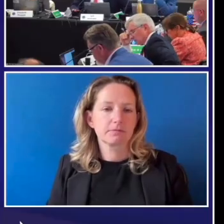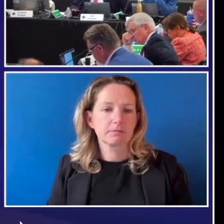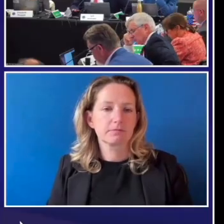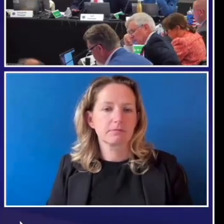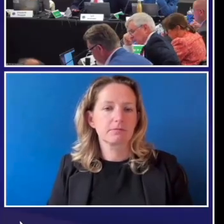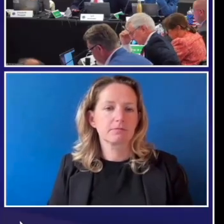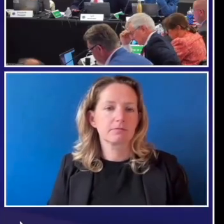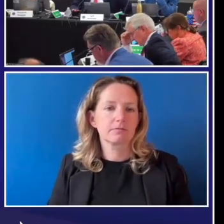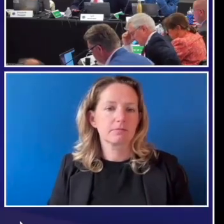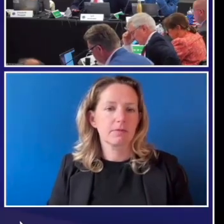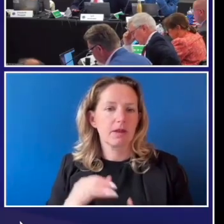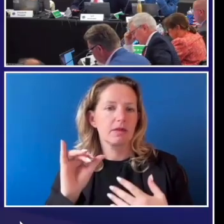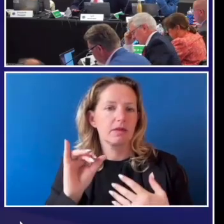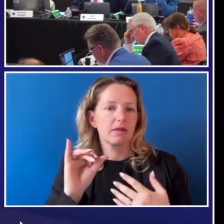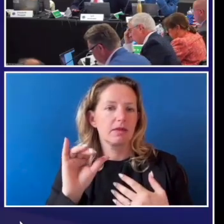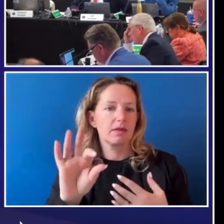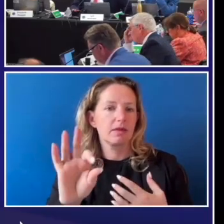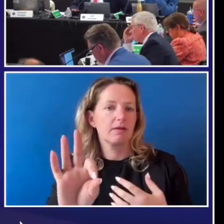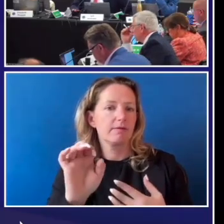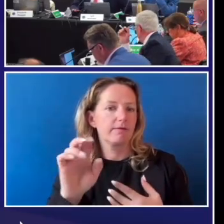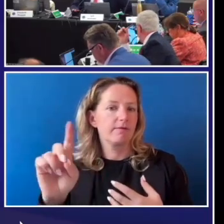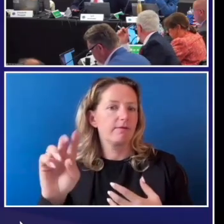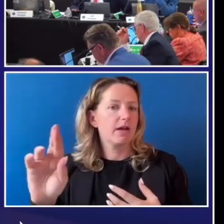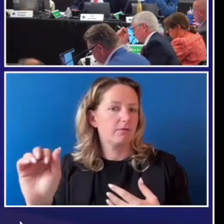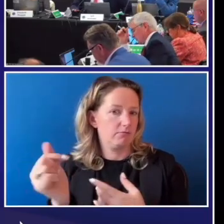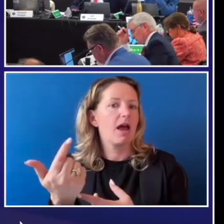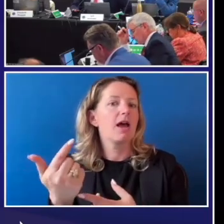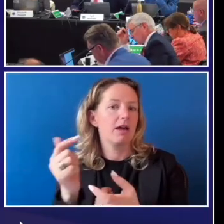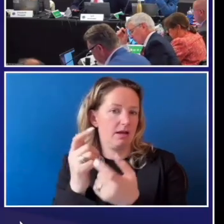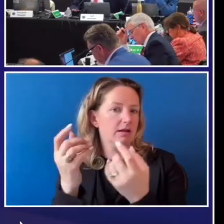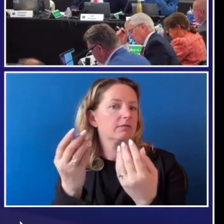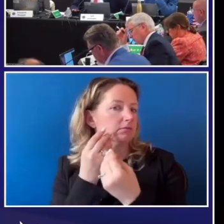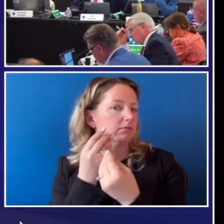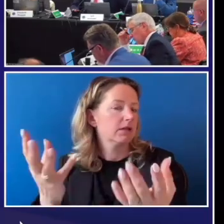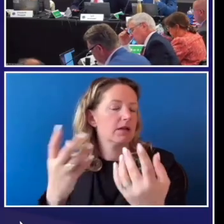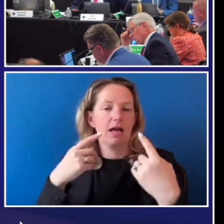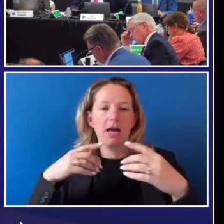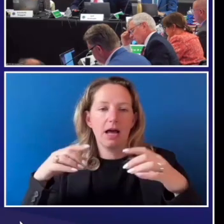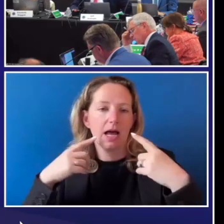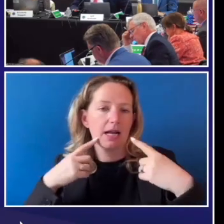and pushing, pushing some of the, um, announcements of action to the department's website, which we think is more user